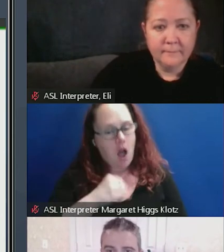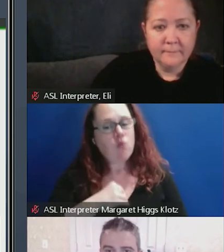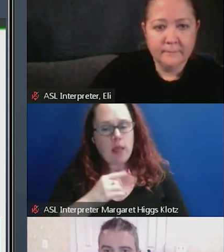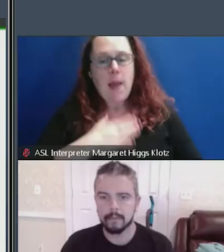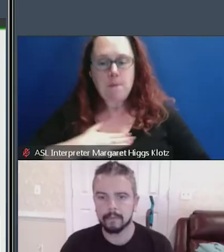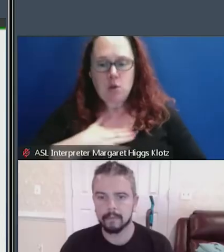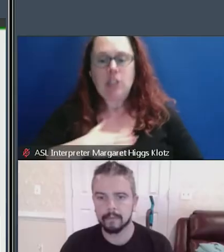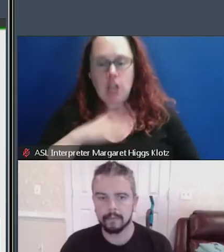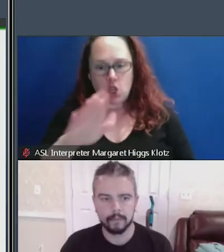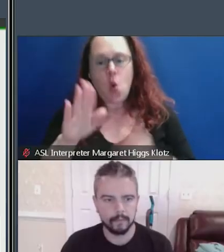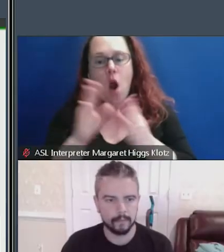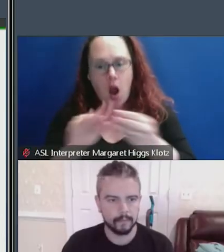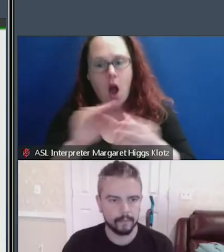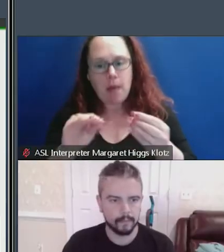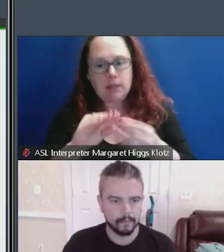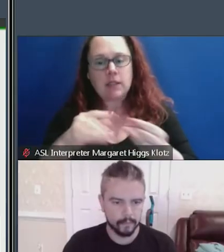We've taken copious notes again.